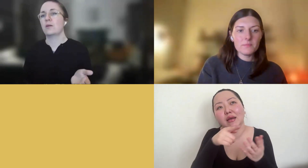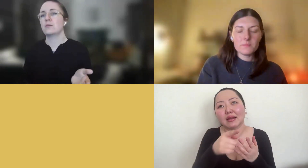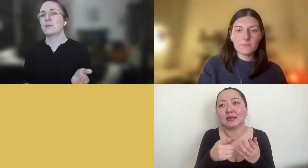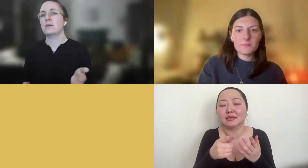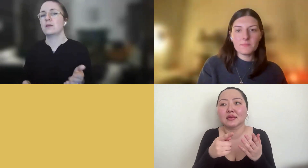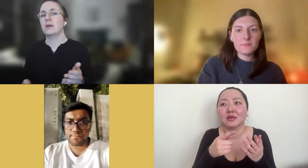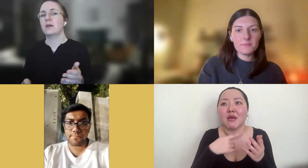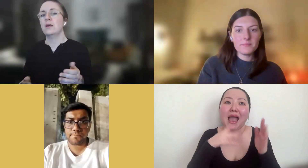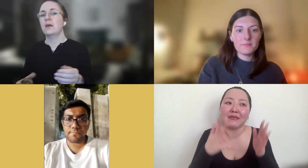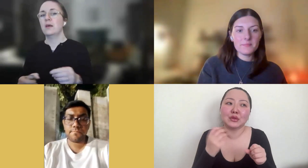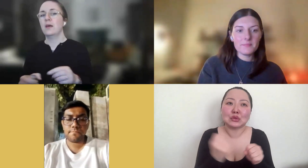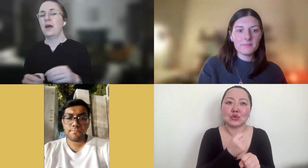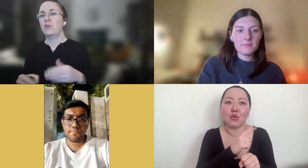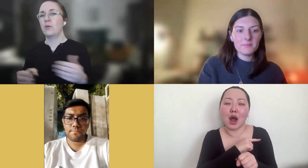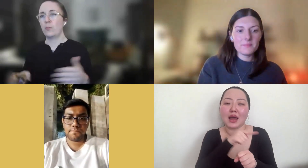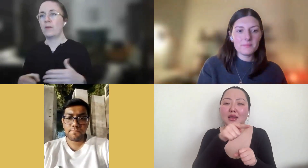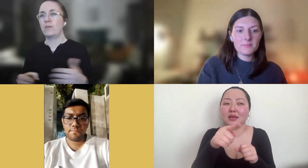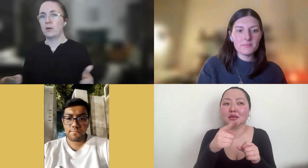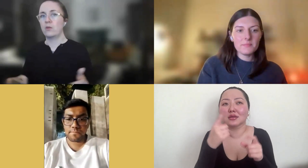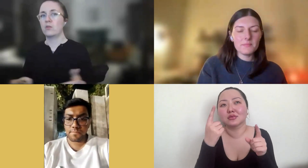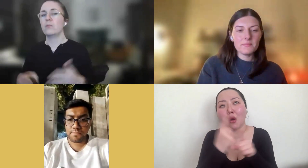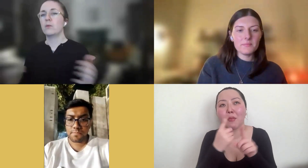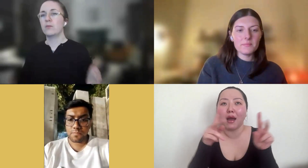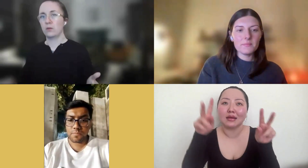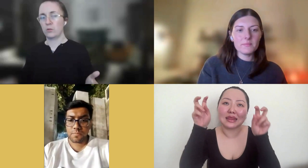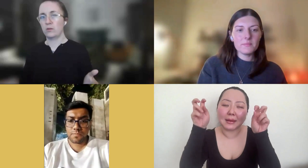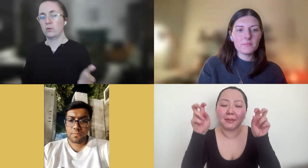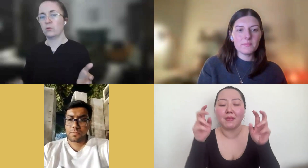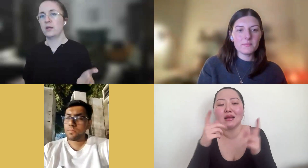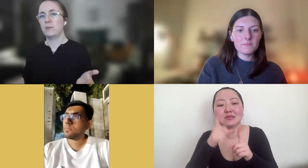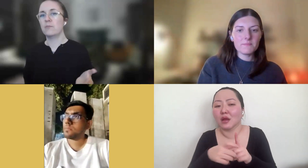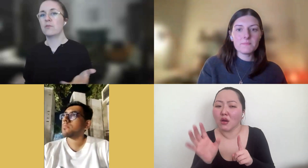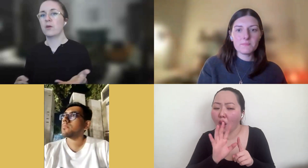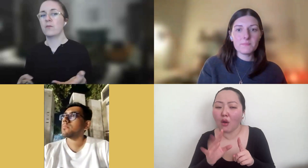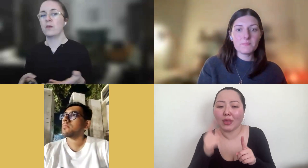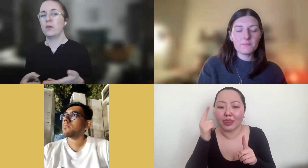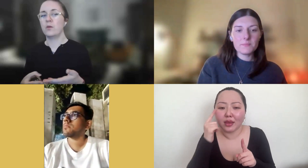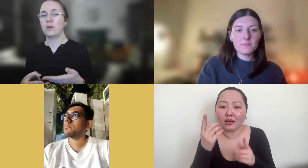show is about disability. But how do you expand and build that knowledge within your team, so you